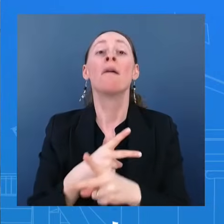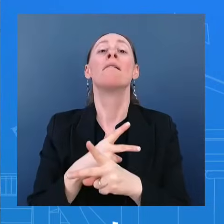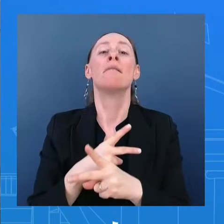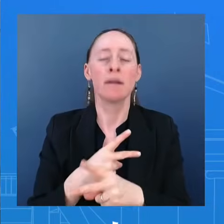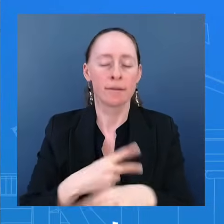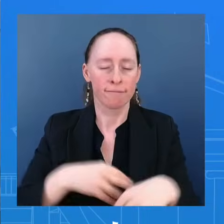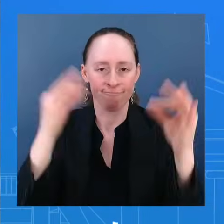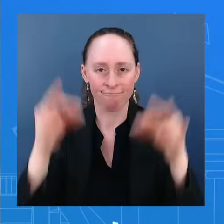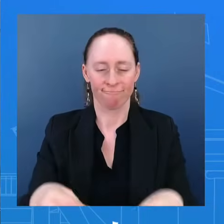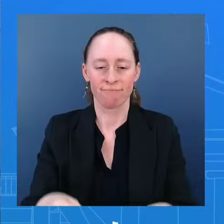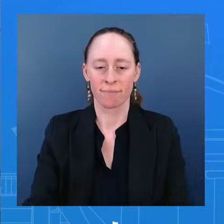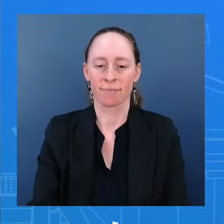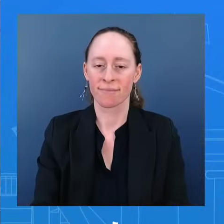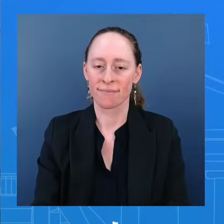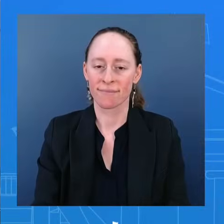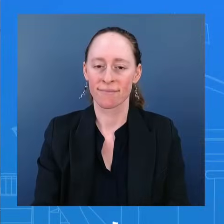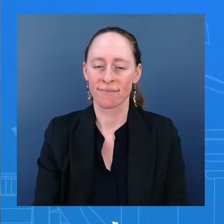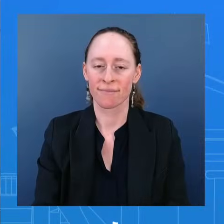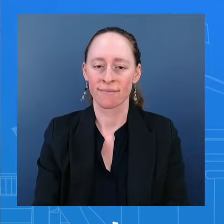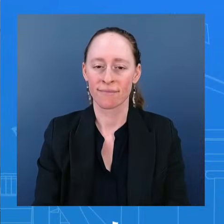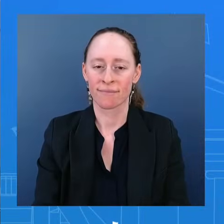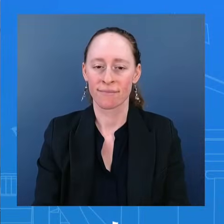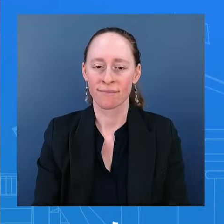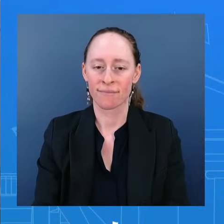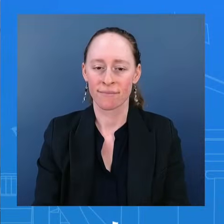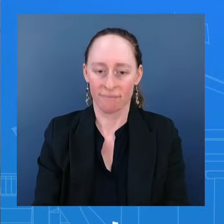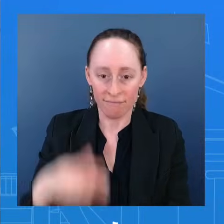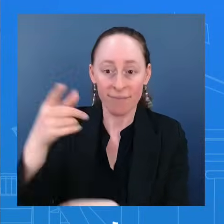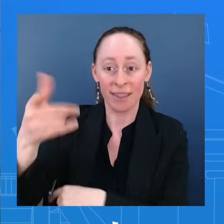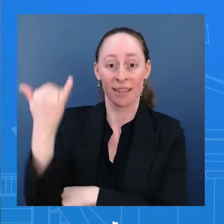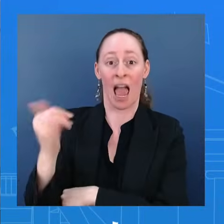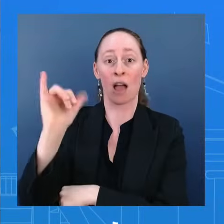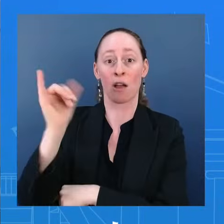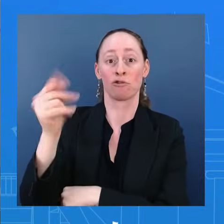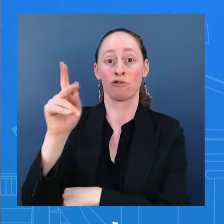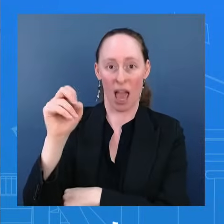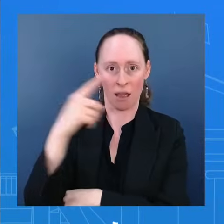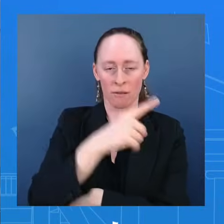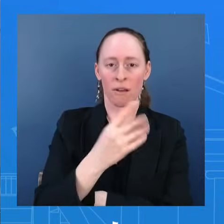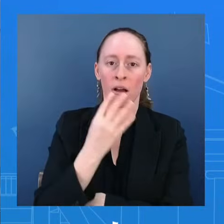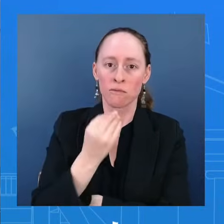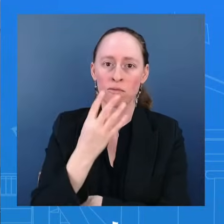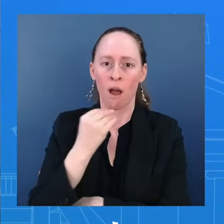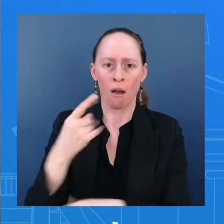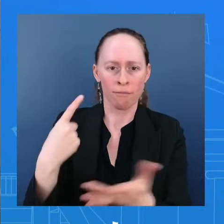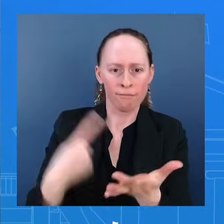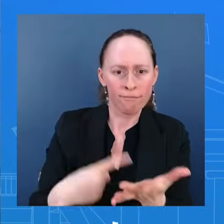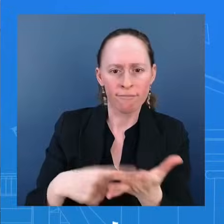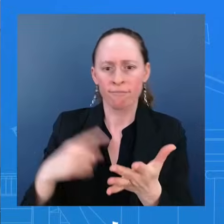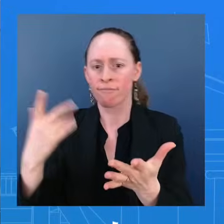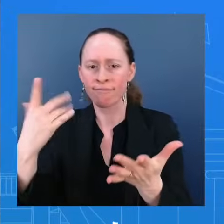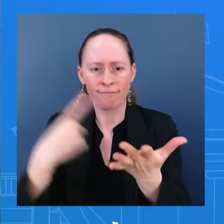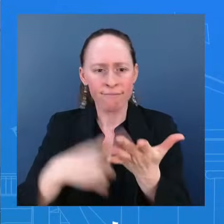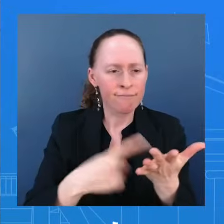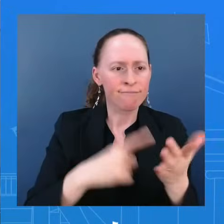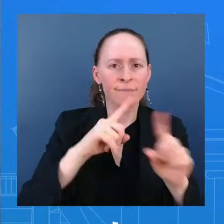and issues related to Ukraine and Russia, the Middle East, and so forth, with 40 days to go,